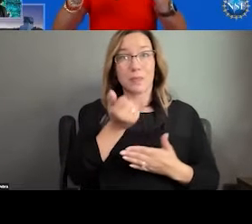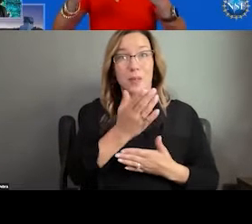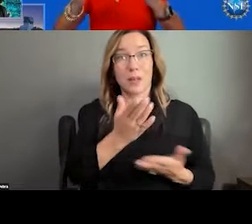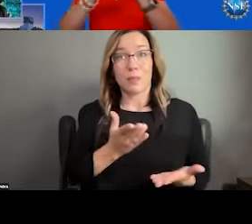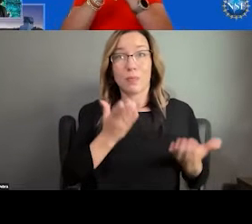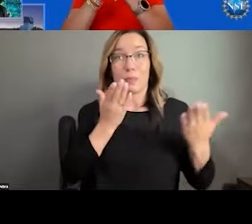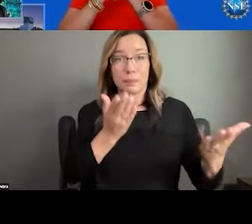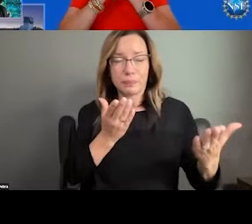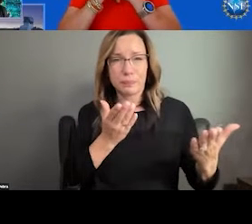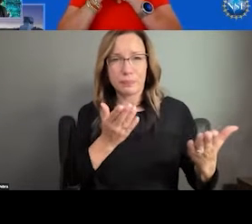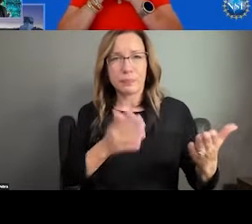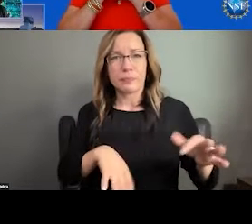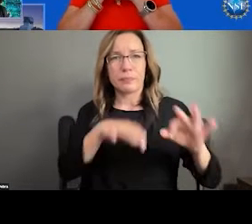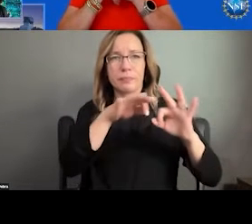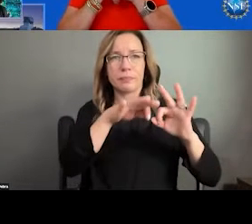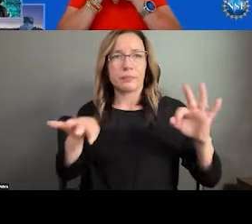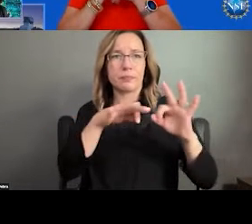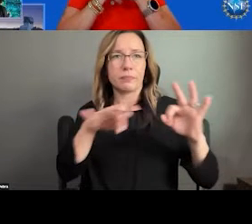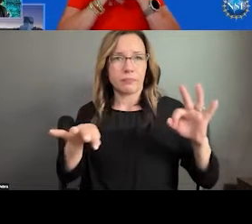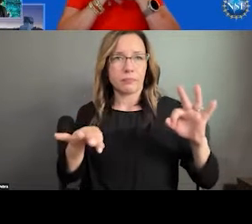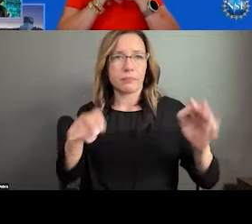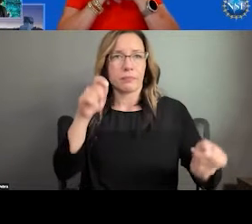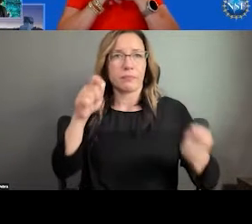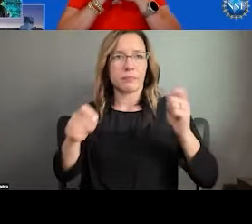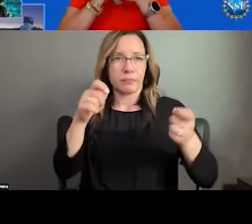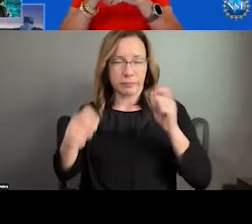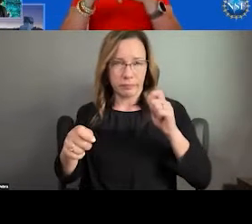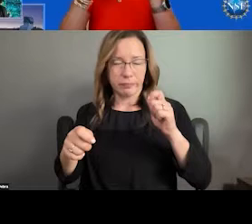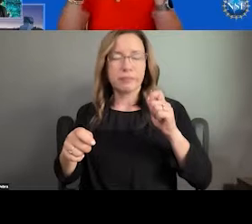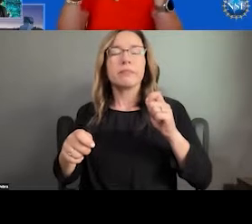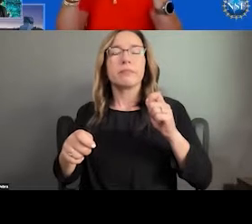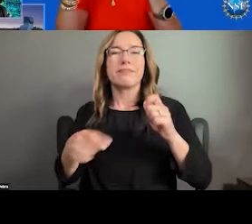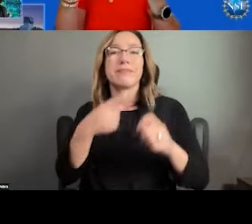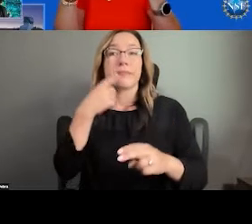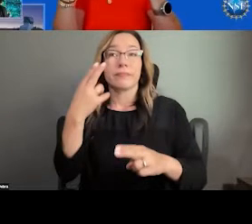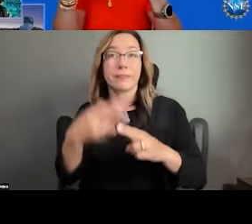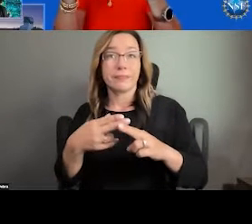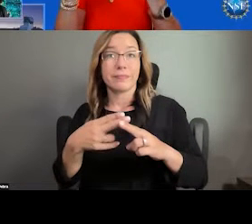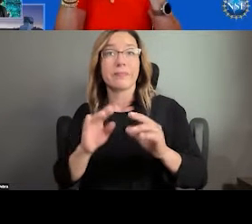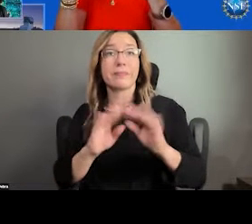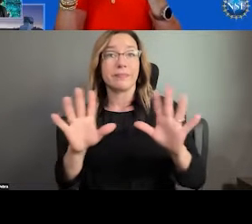The language has been revised to call it out and give the foundation